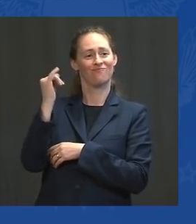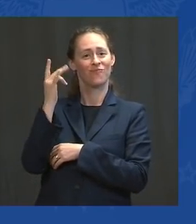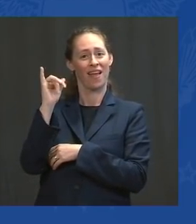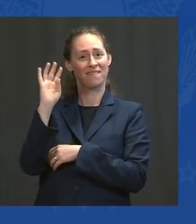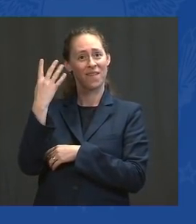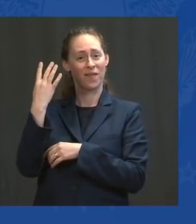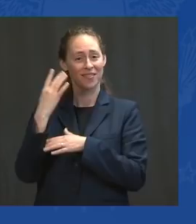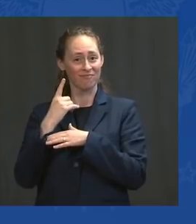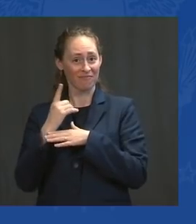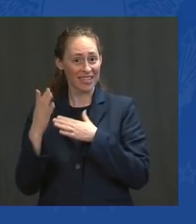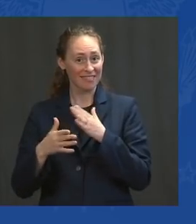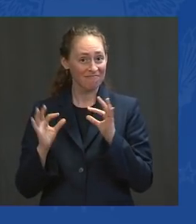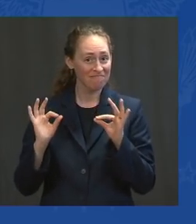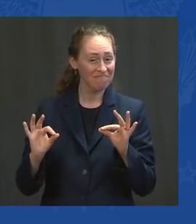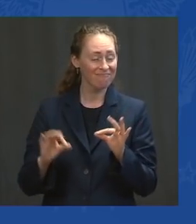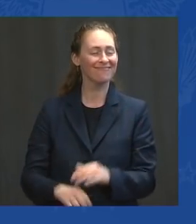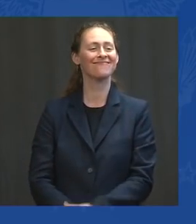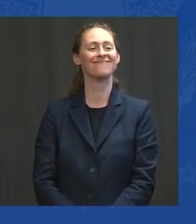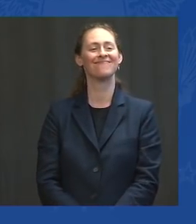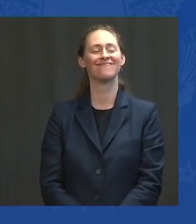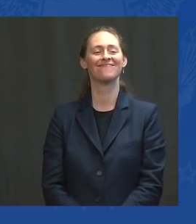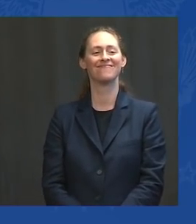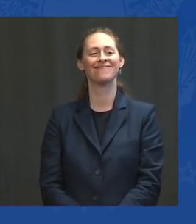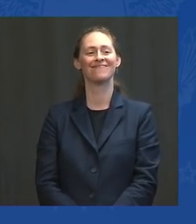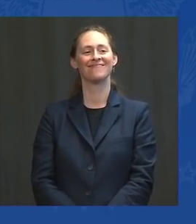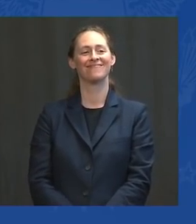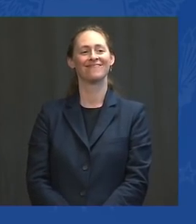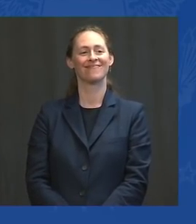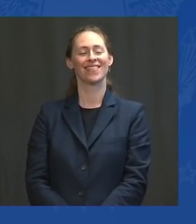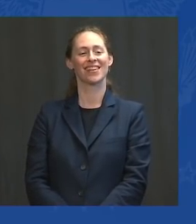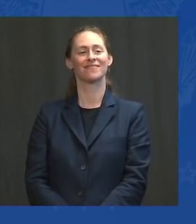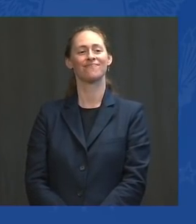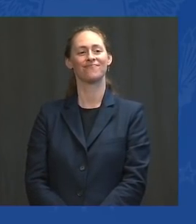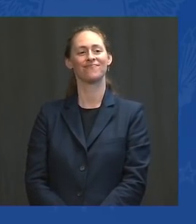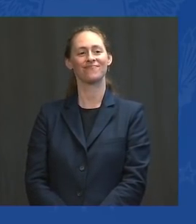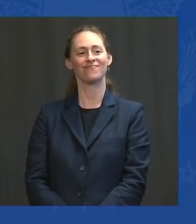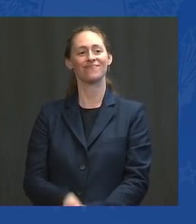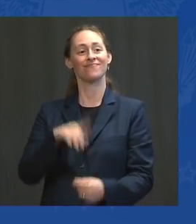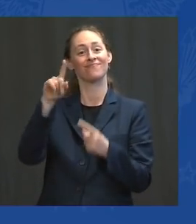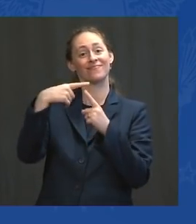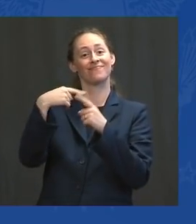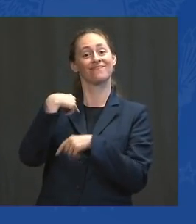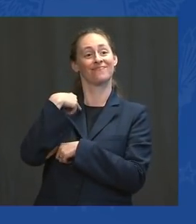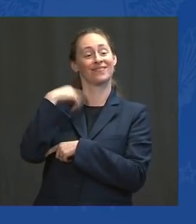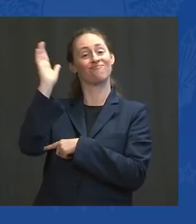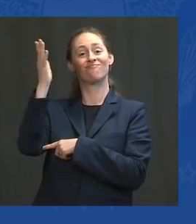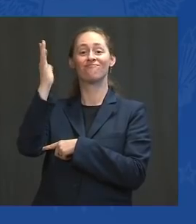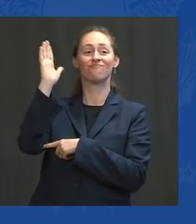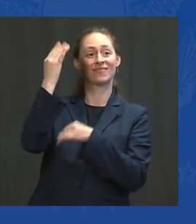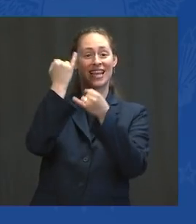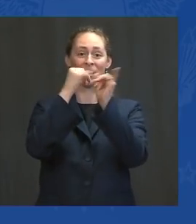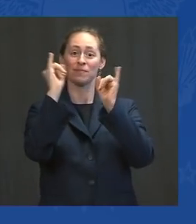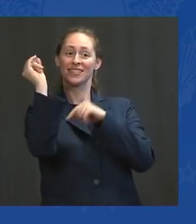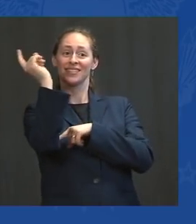As I said in my Independence Day address to the nation, we're closer than ever to declaring our independence from this deadly virus.